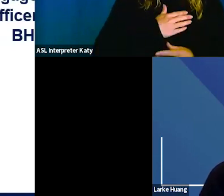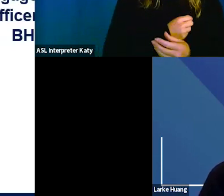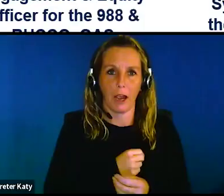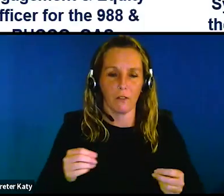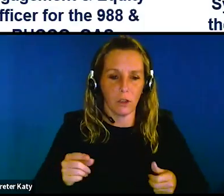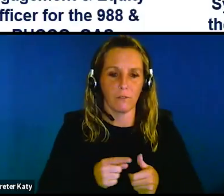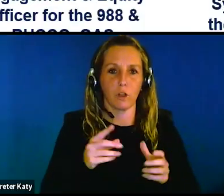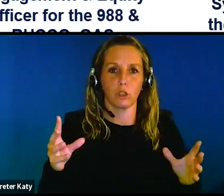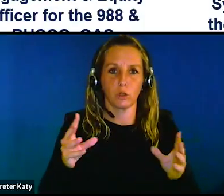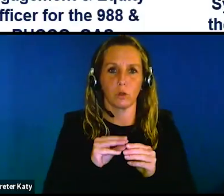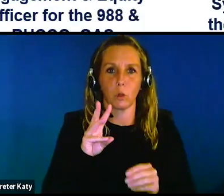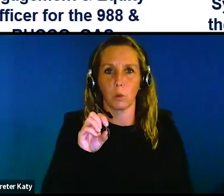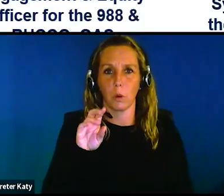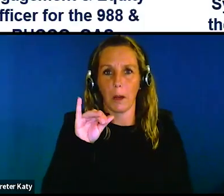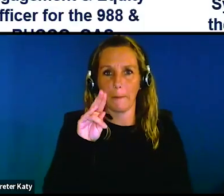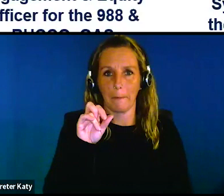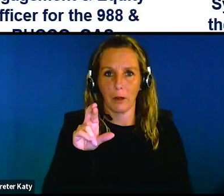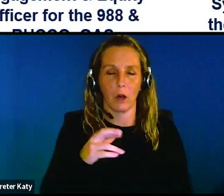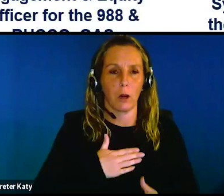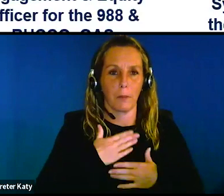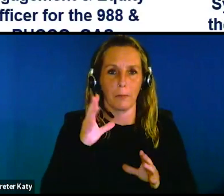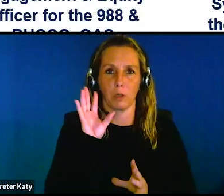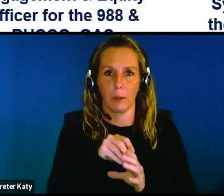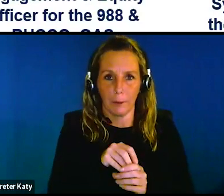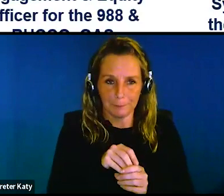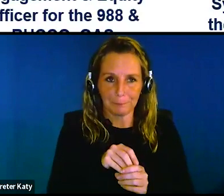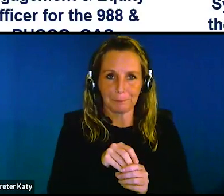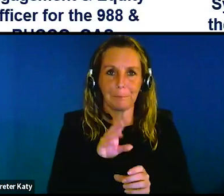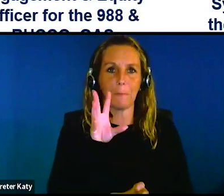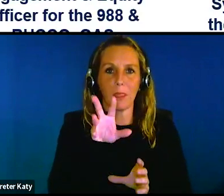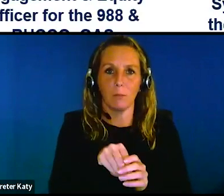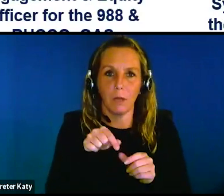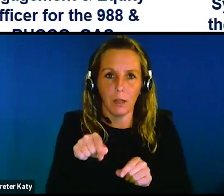I'm honored to be part of this and part of this discussion.